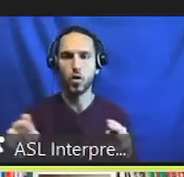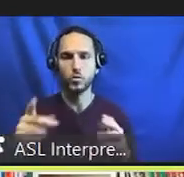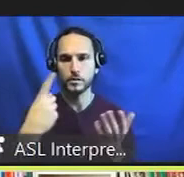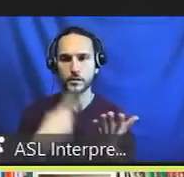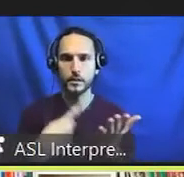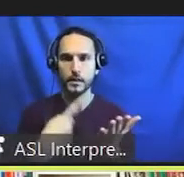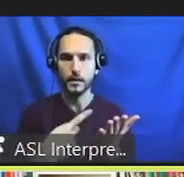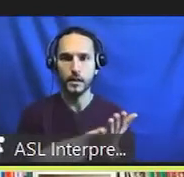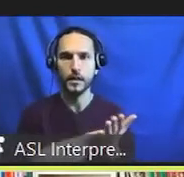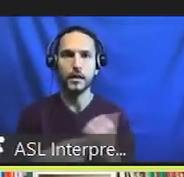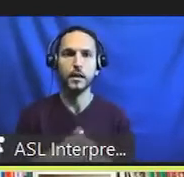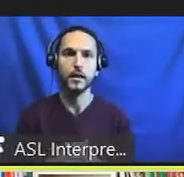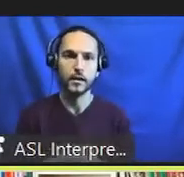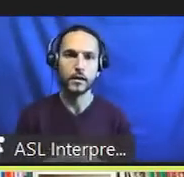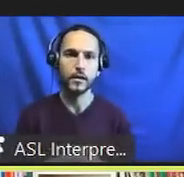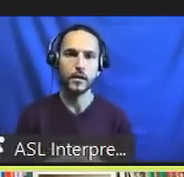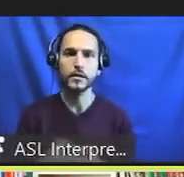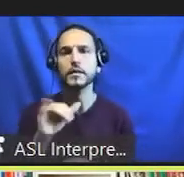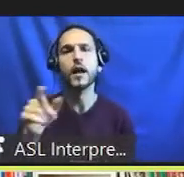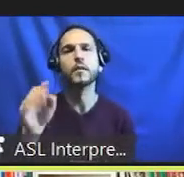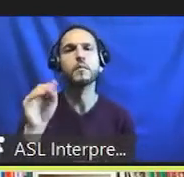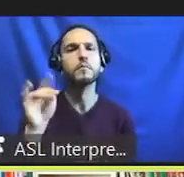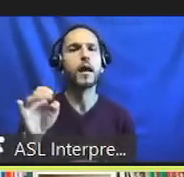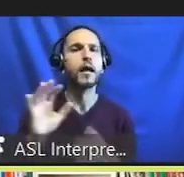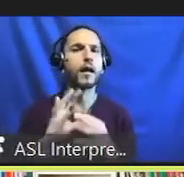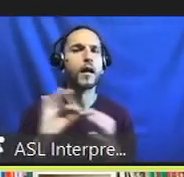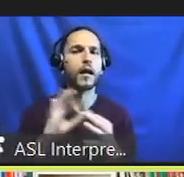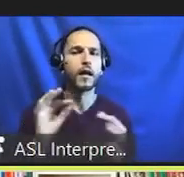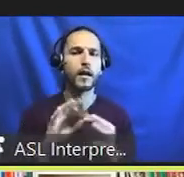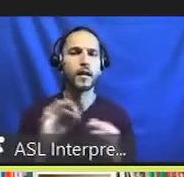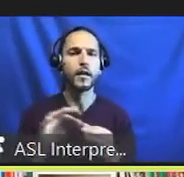So like Mike mentioned, as of February,